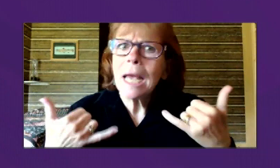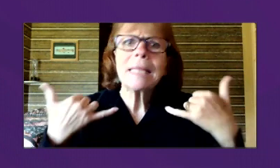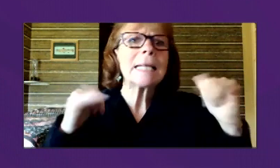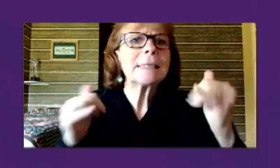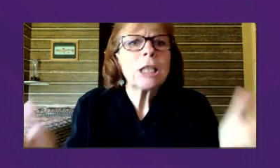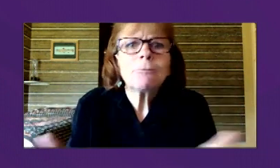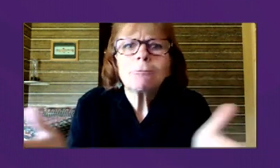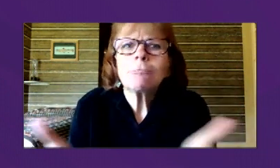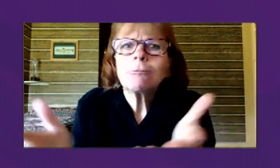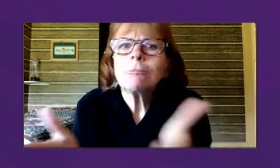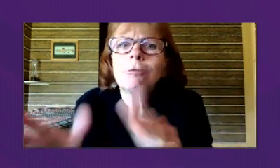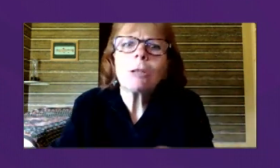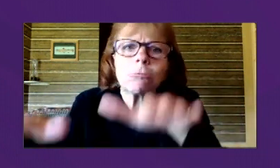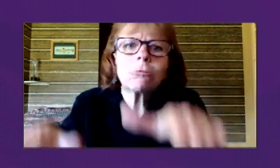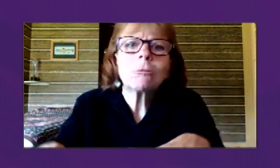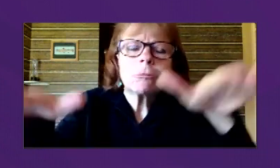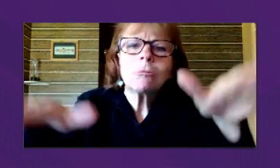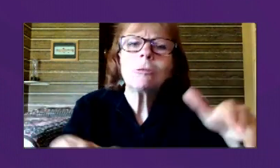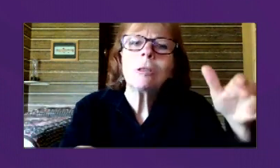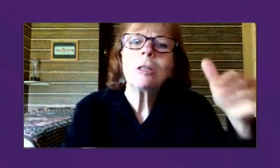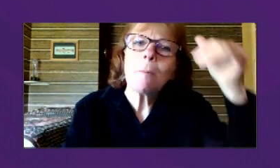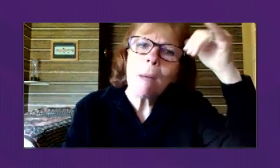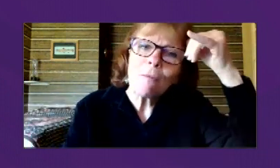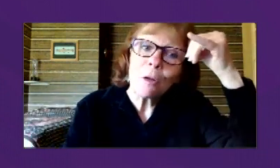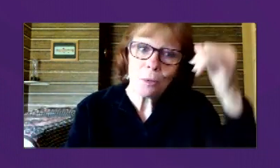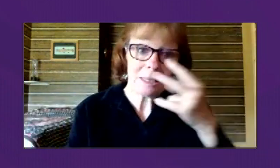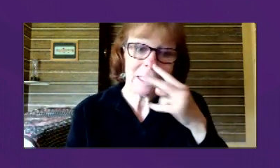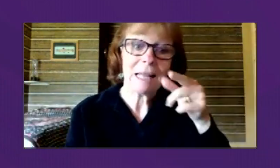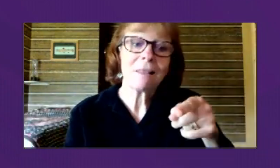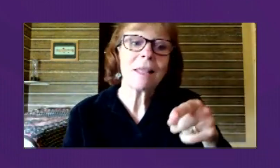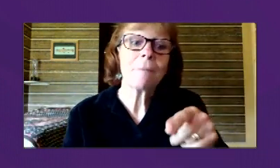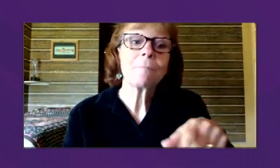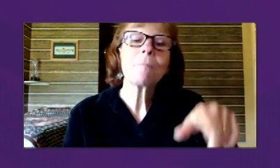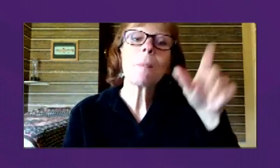Ron Brownotter, the man you can see on your screen now, who is the owner of the